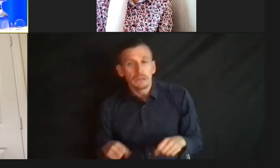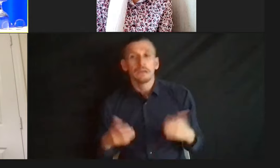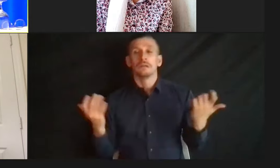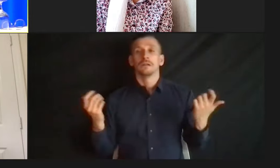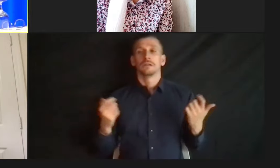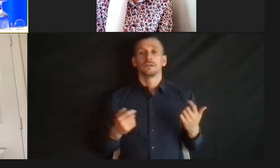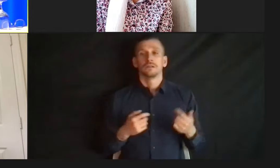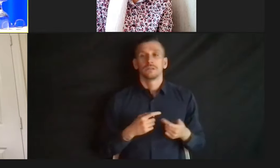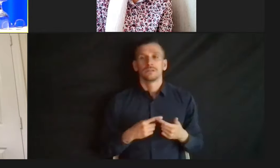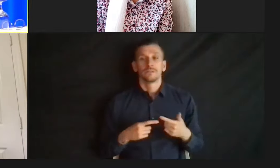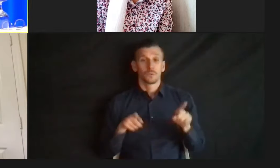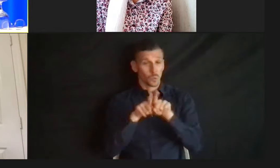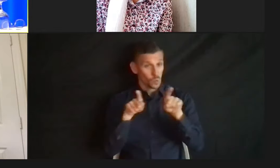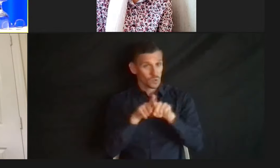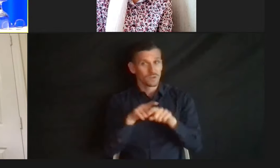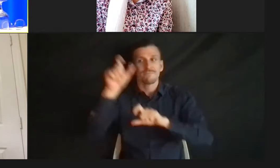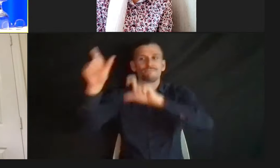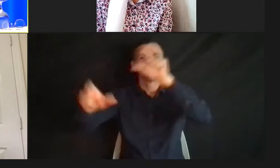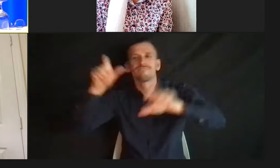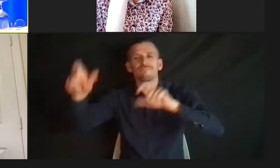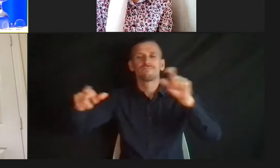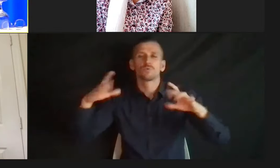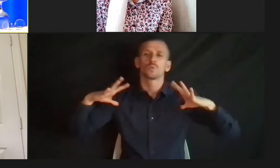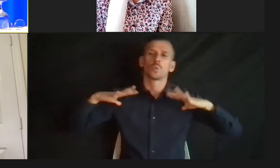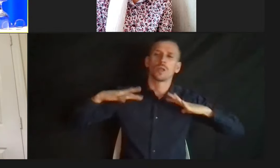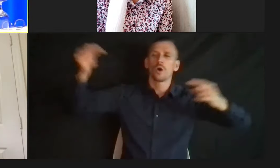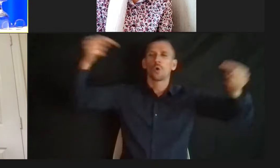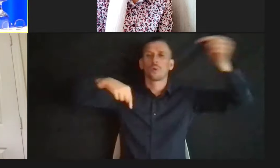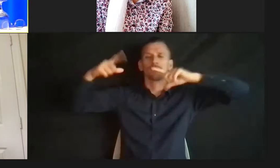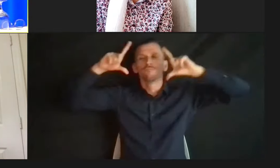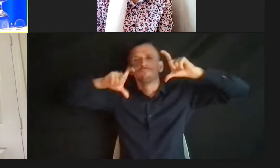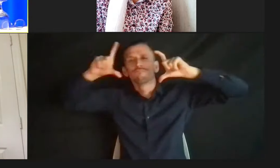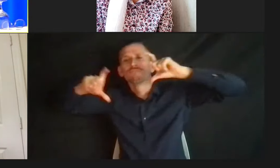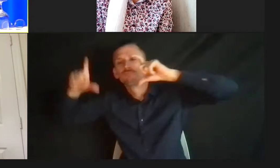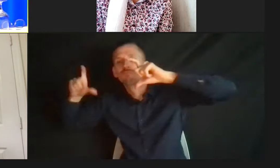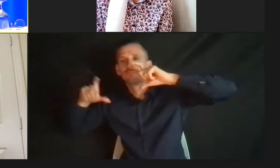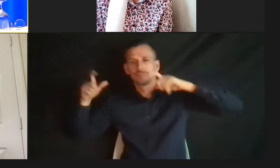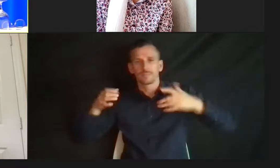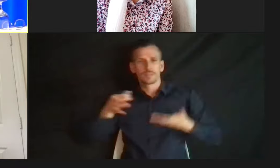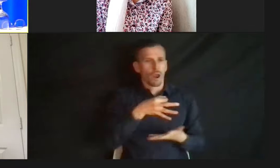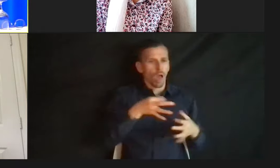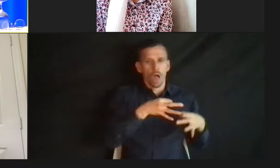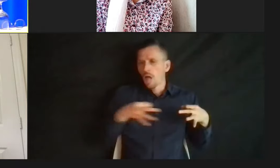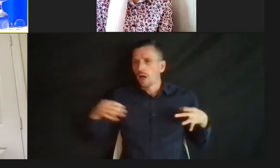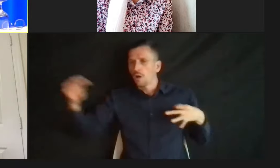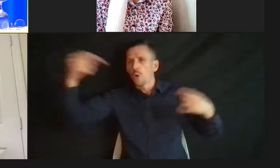Cabo Verde as well. The best type of tourism we can encourage is this big resort tourism,